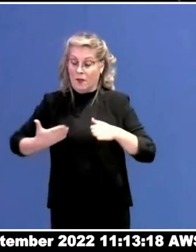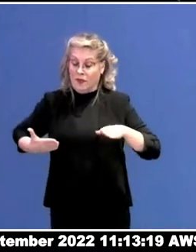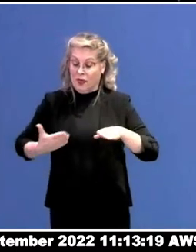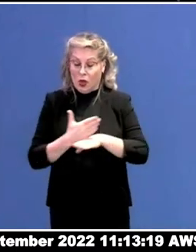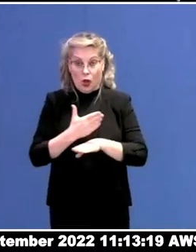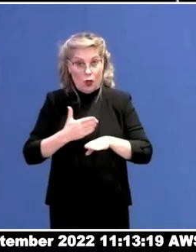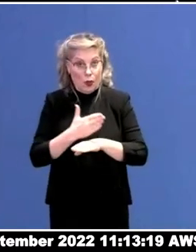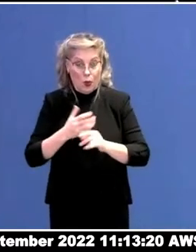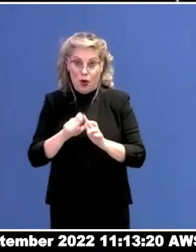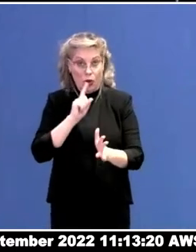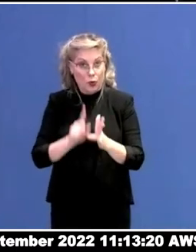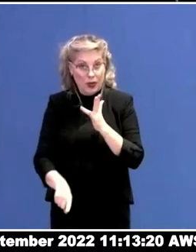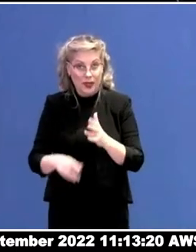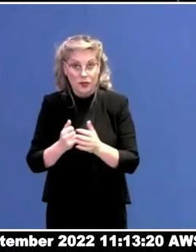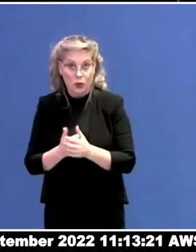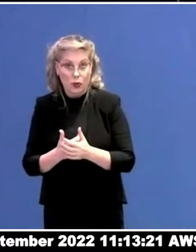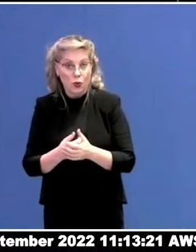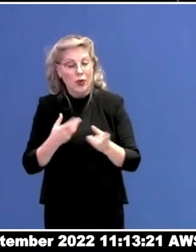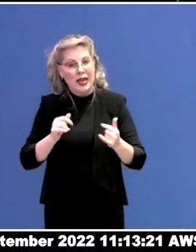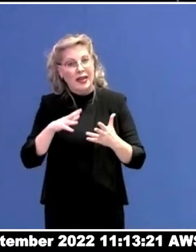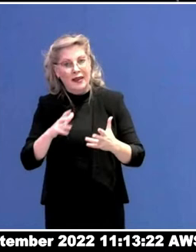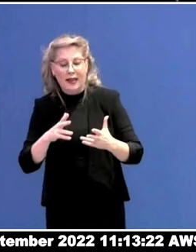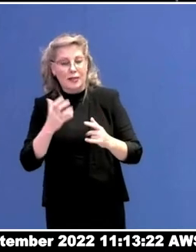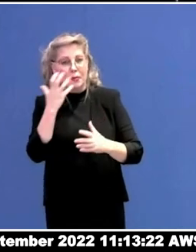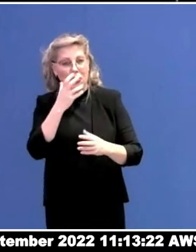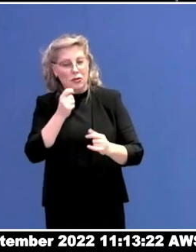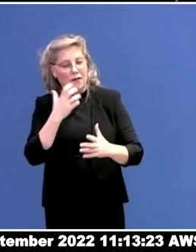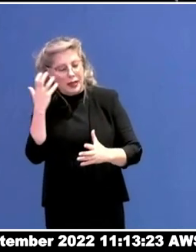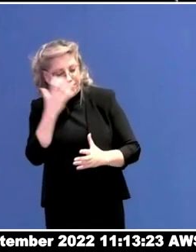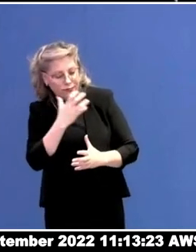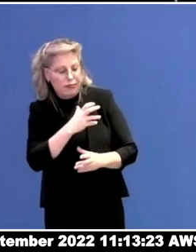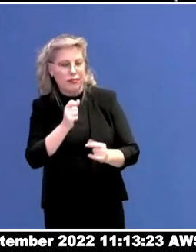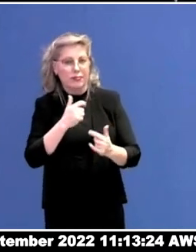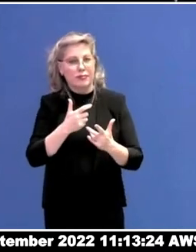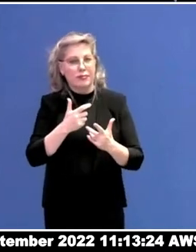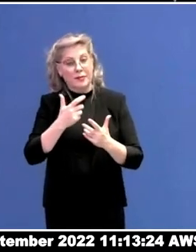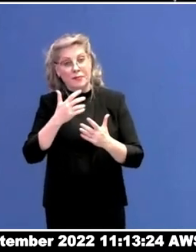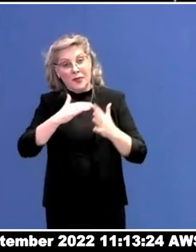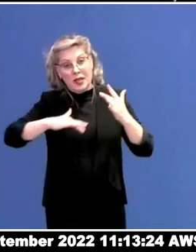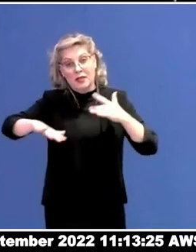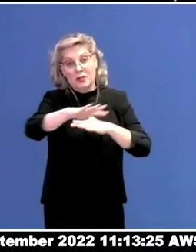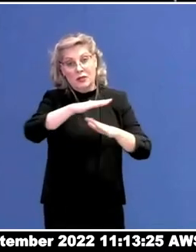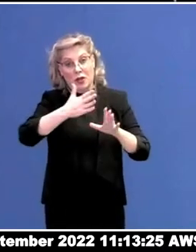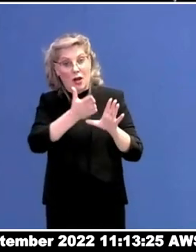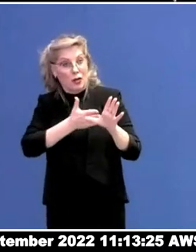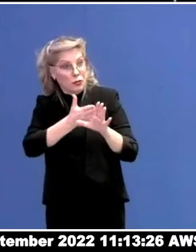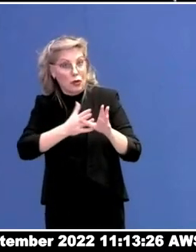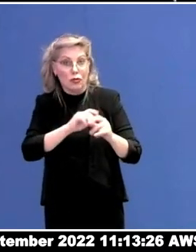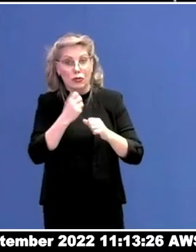That's lacking from the Western Australian mental health plan in Western Australia right now. Hence the number of people that are taking their lives.